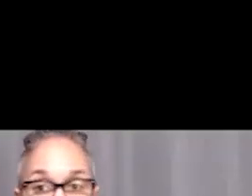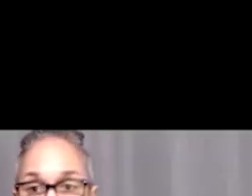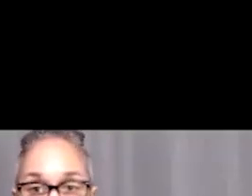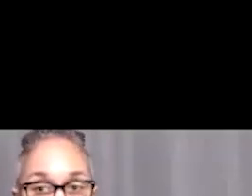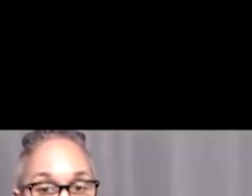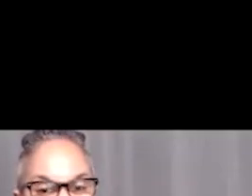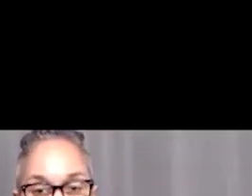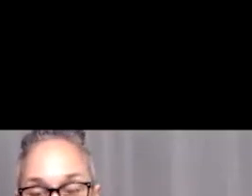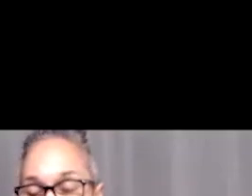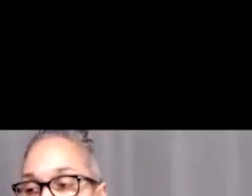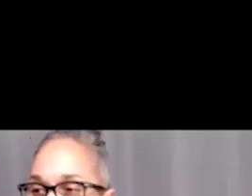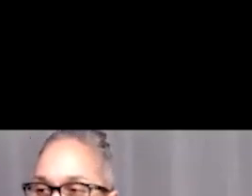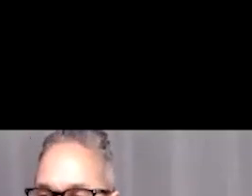And, at that time,